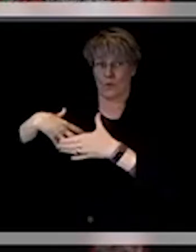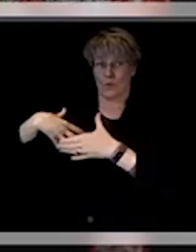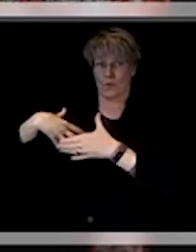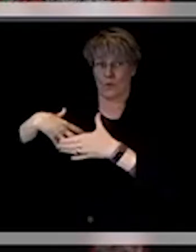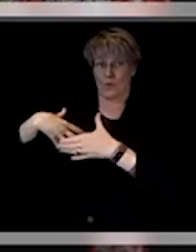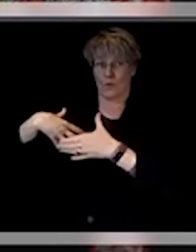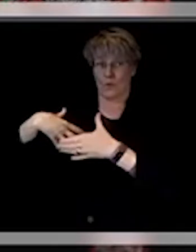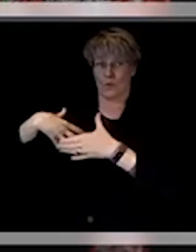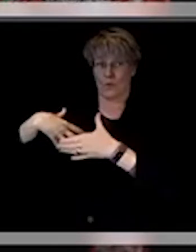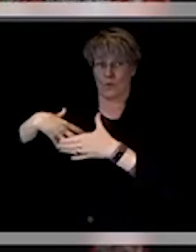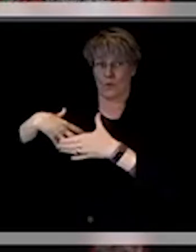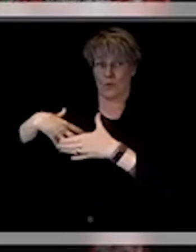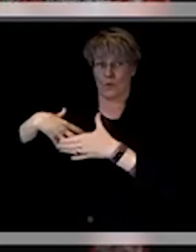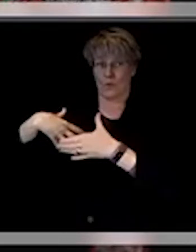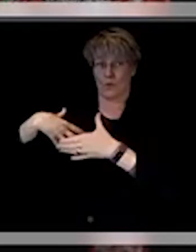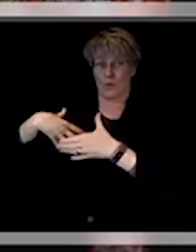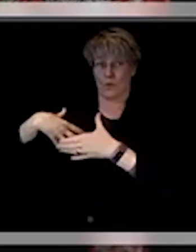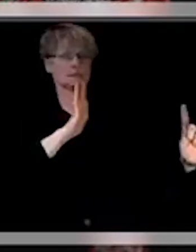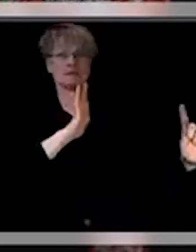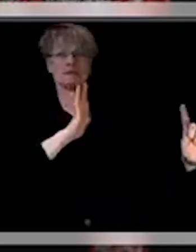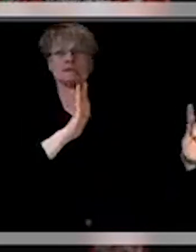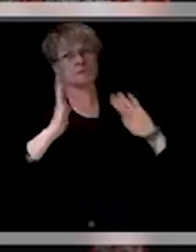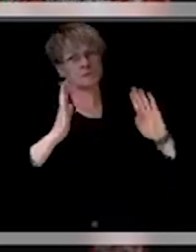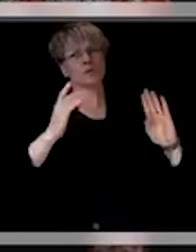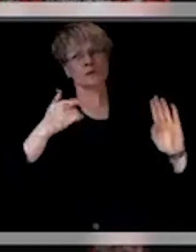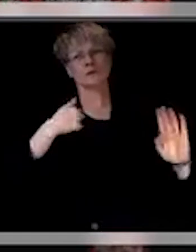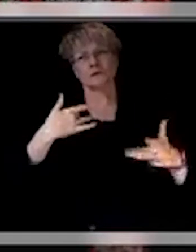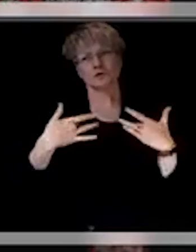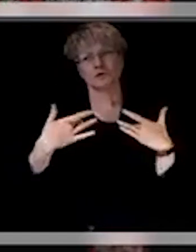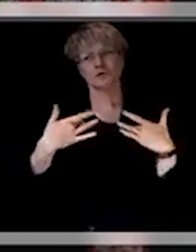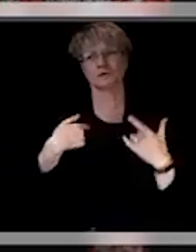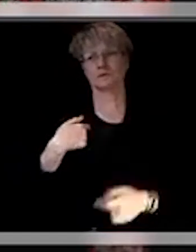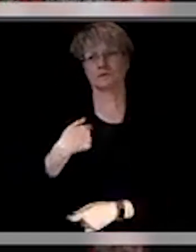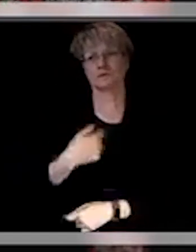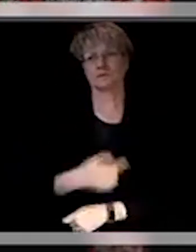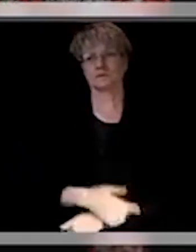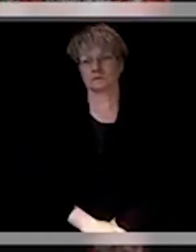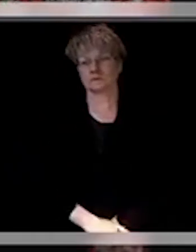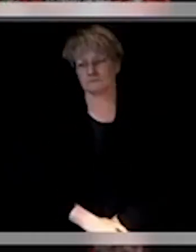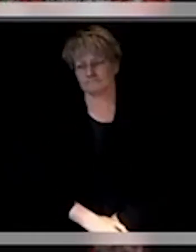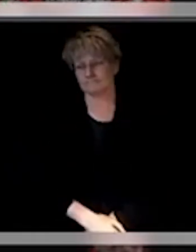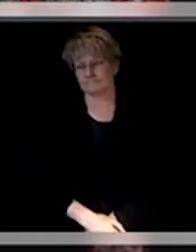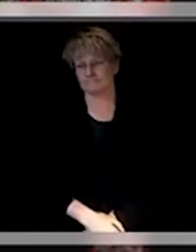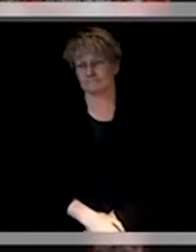I'm concerned that a larger proportion of our community is not engaged in trying to